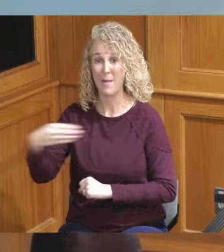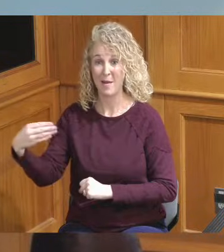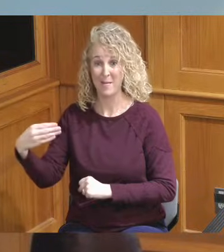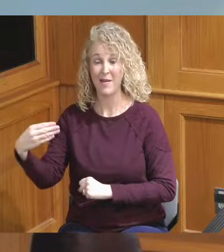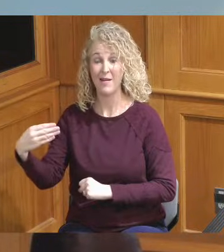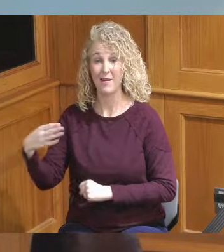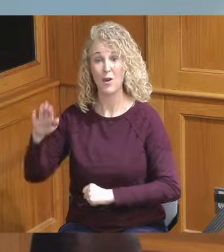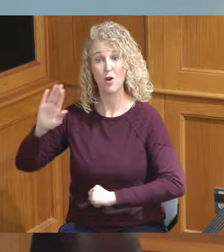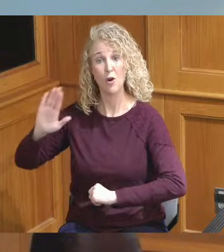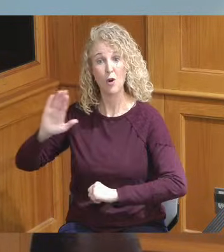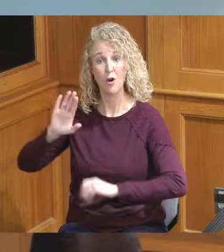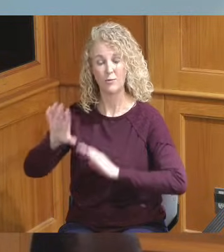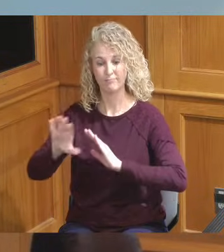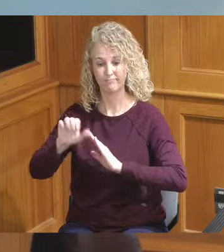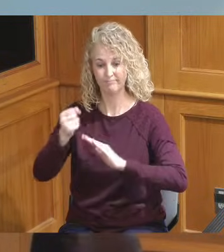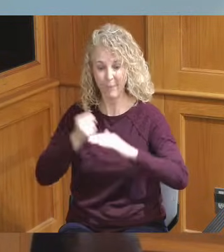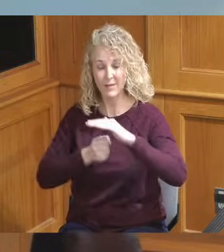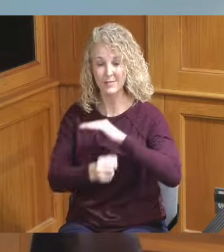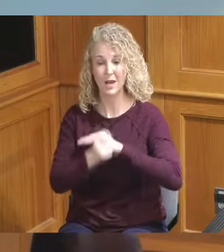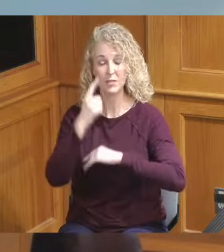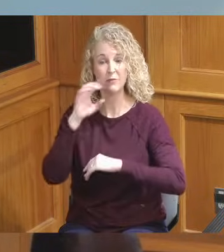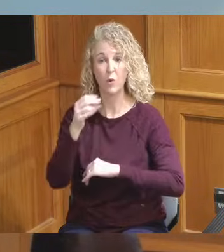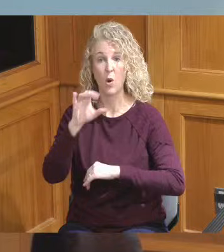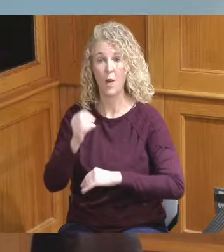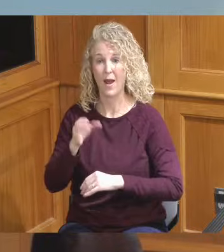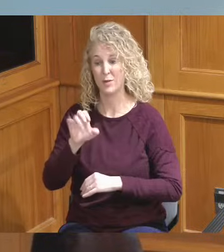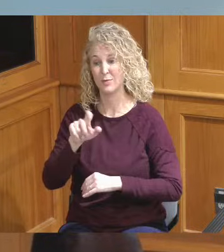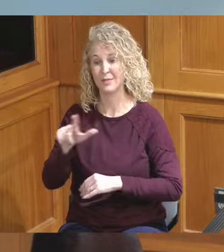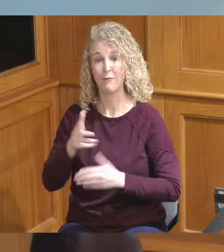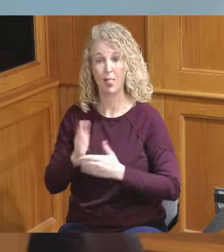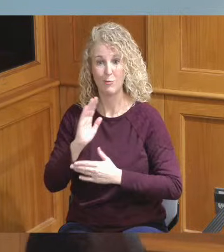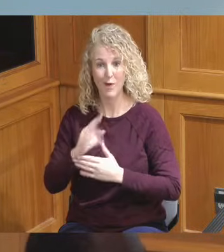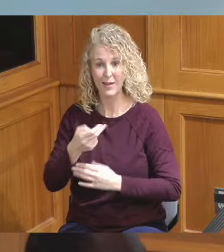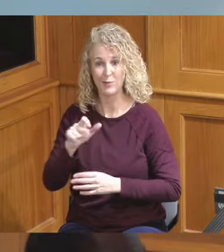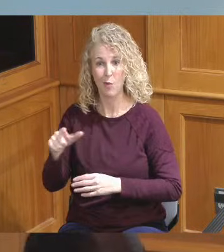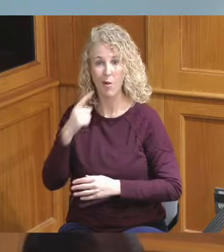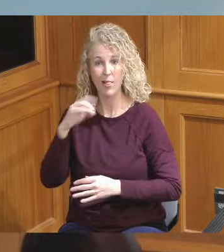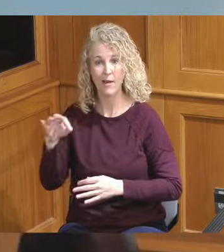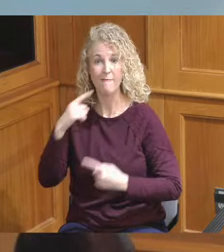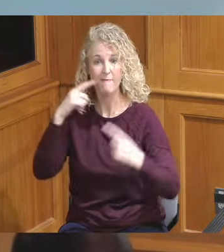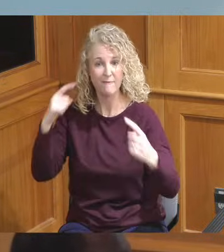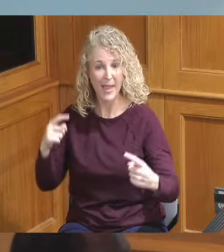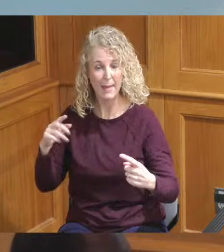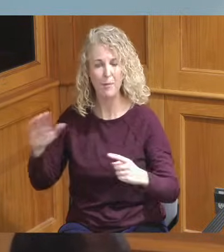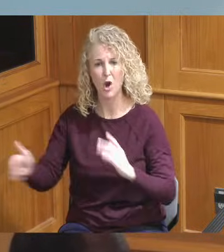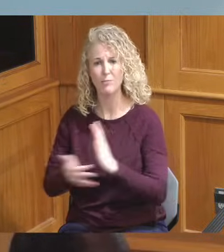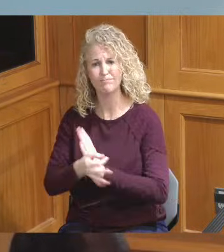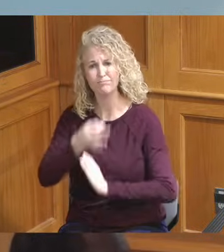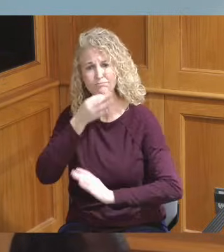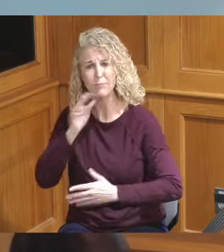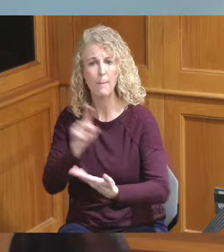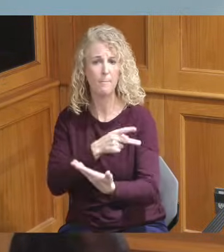her induction into the Ohio Civil Rights Hall of Fame, while her gifts as a poet and speaker